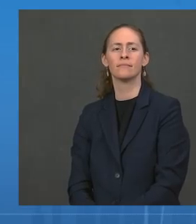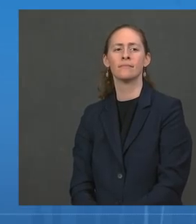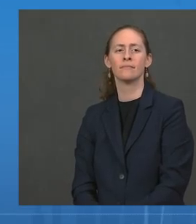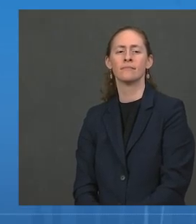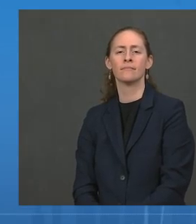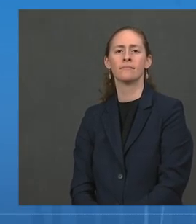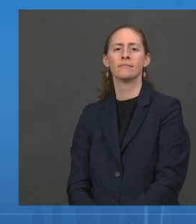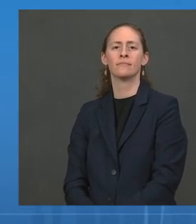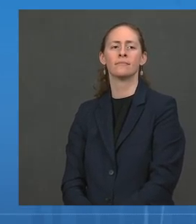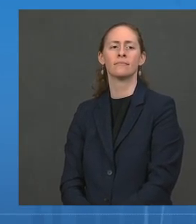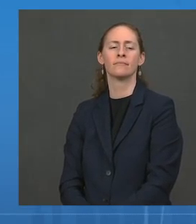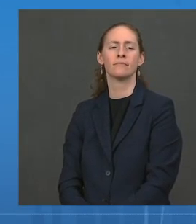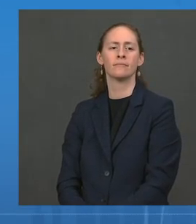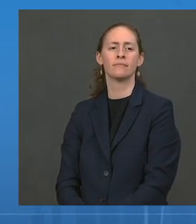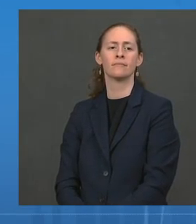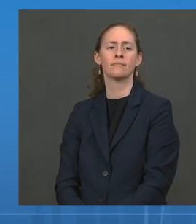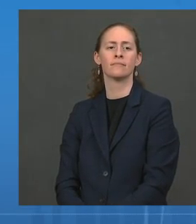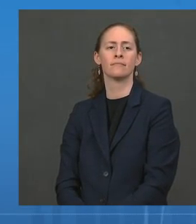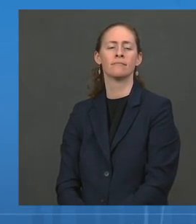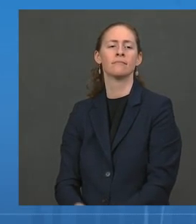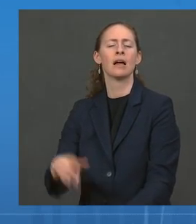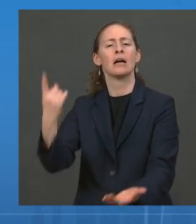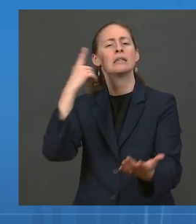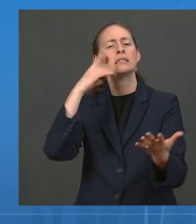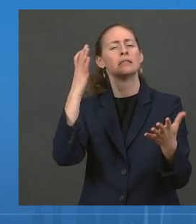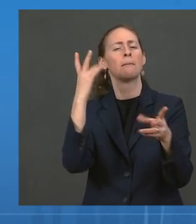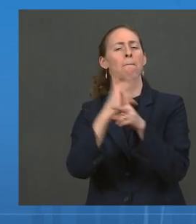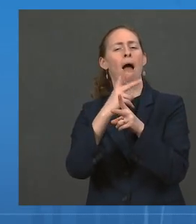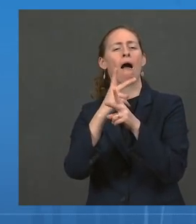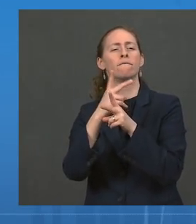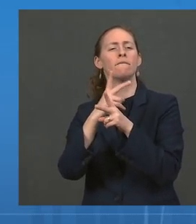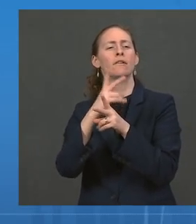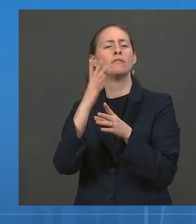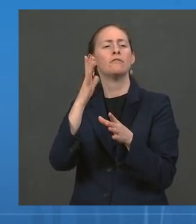Dr. Fauci: Yeah, I think we better be careful to not make too sharp